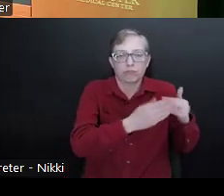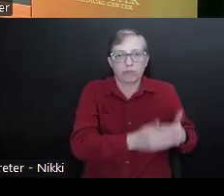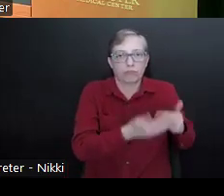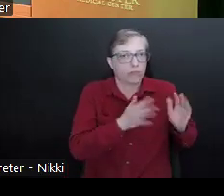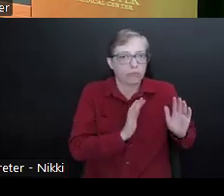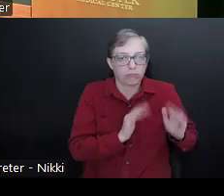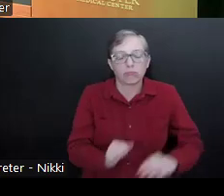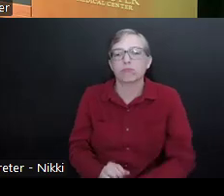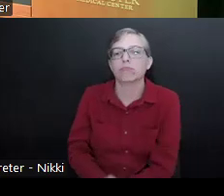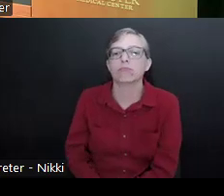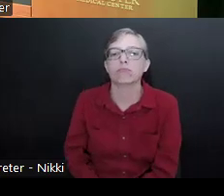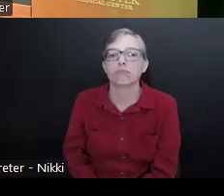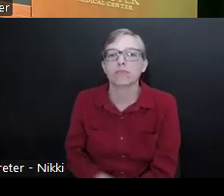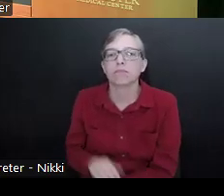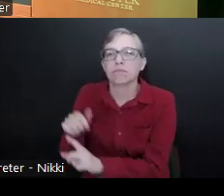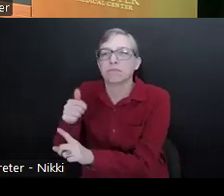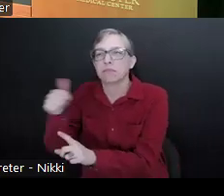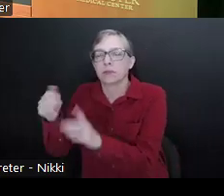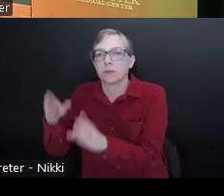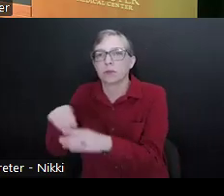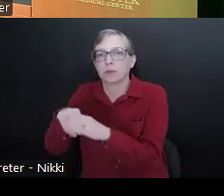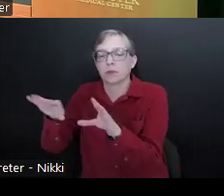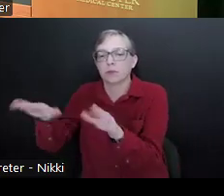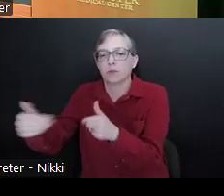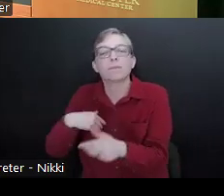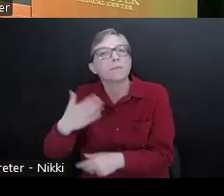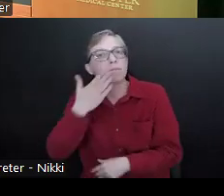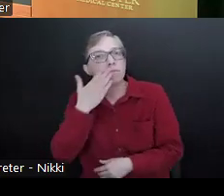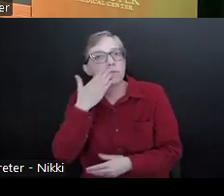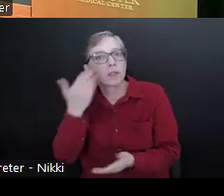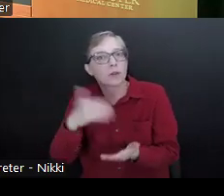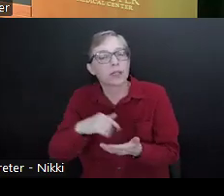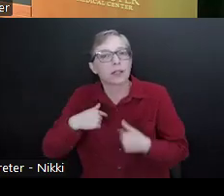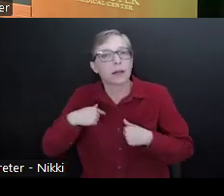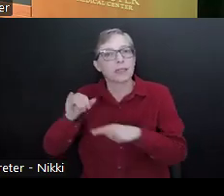um thank you again um I think this especially hits home for me as an internist with a stethoscope at